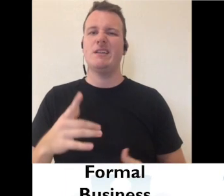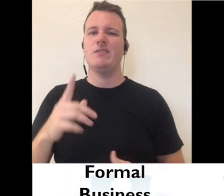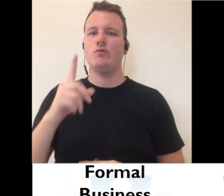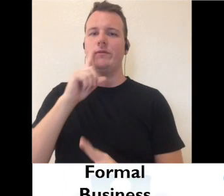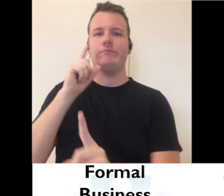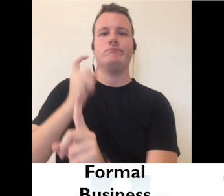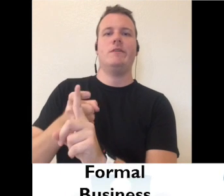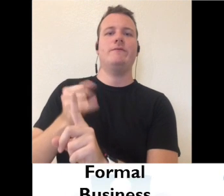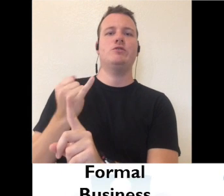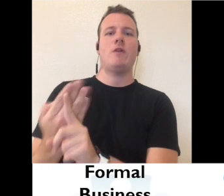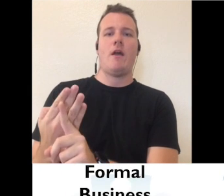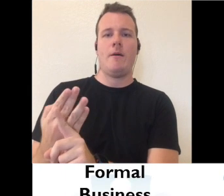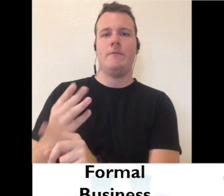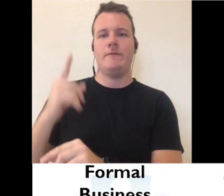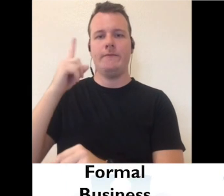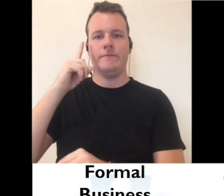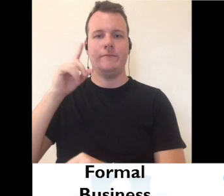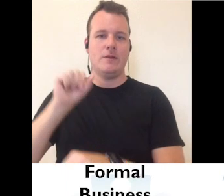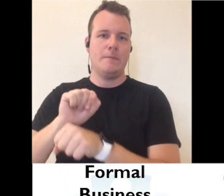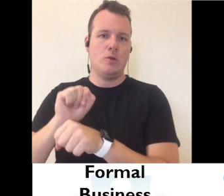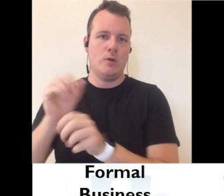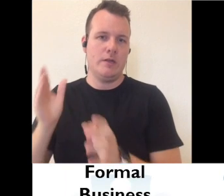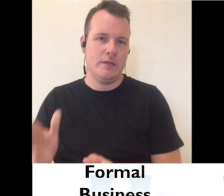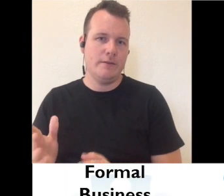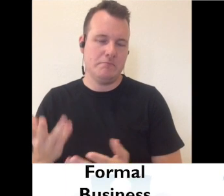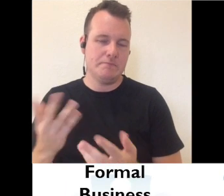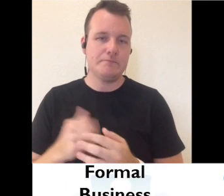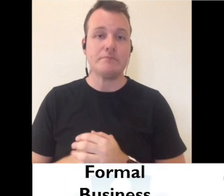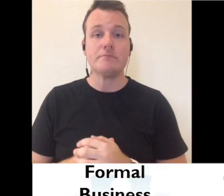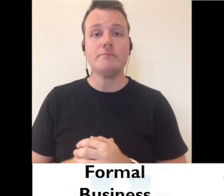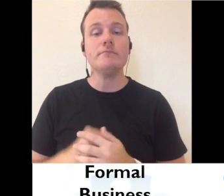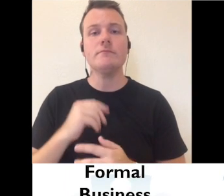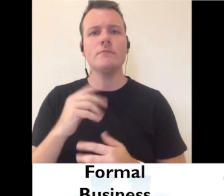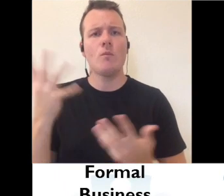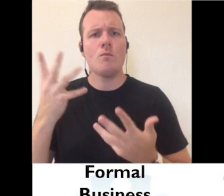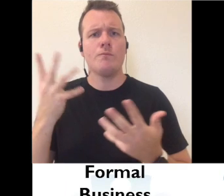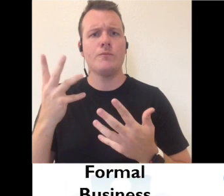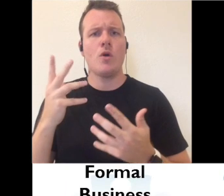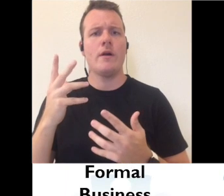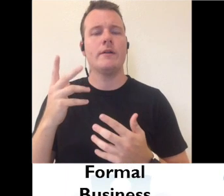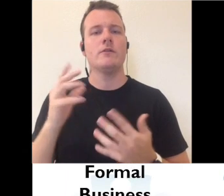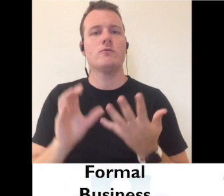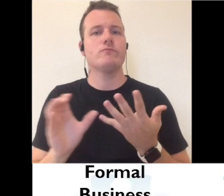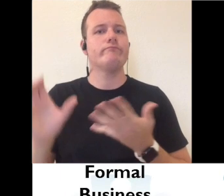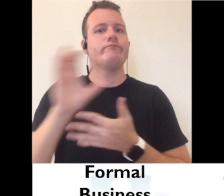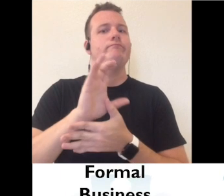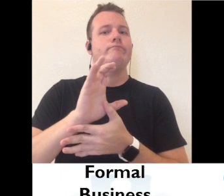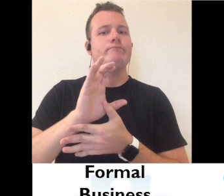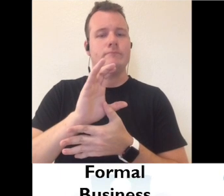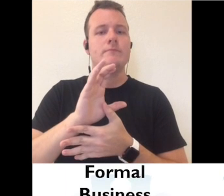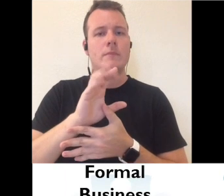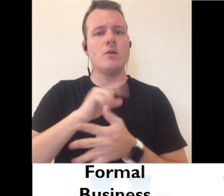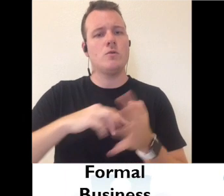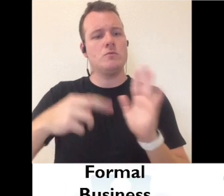what criteria will constitute success, and what will cause me to be thinking of